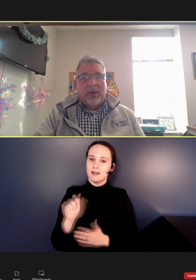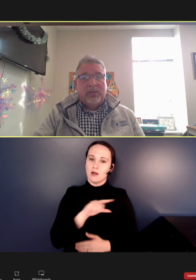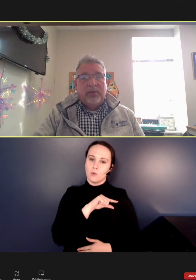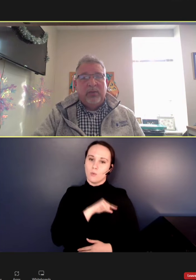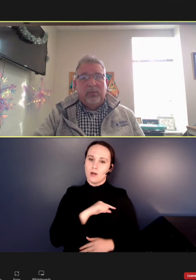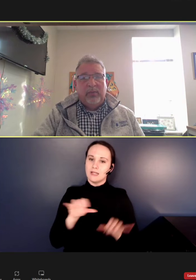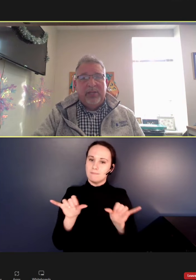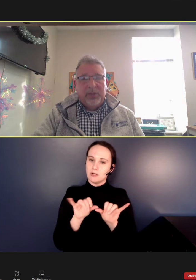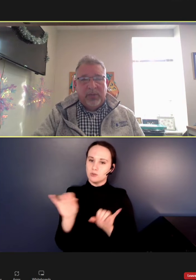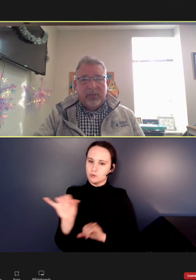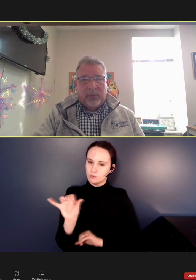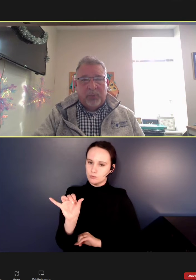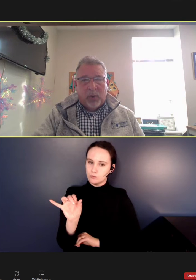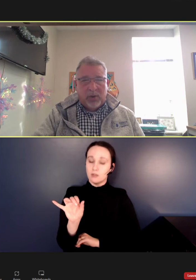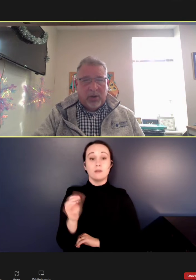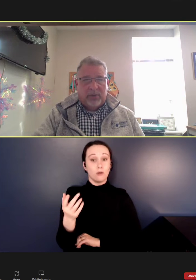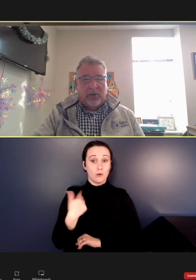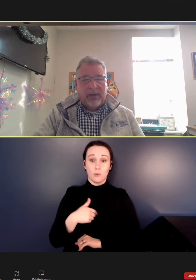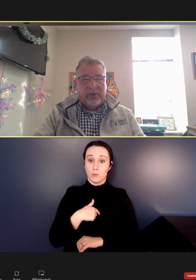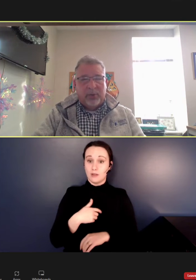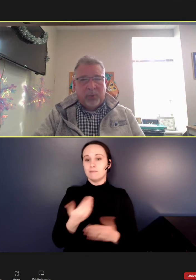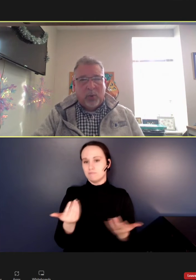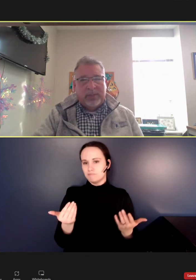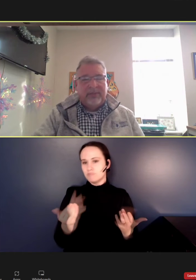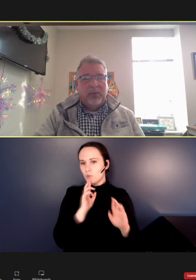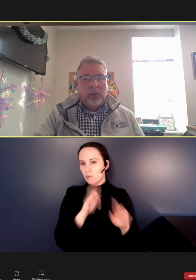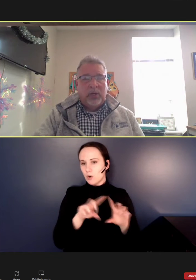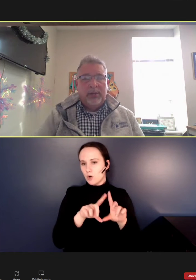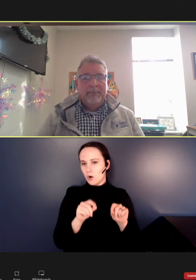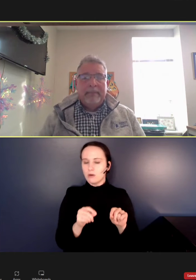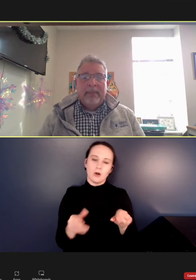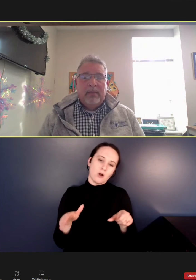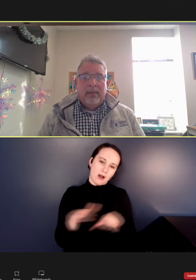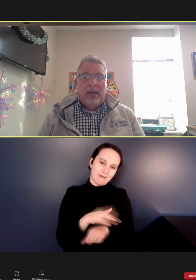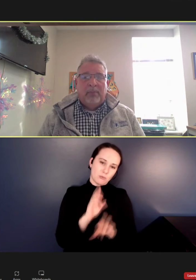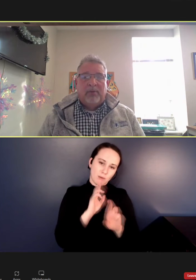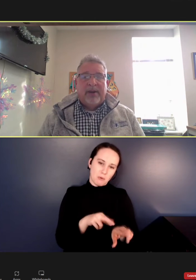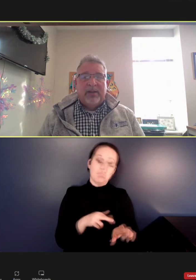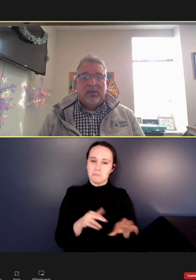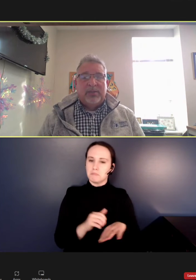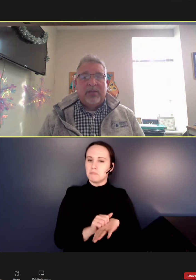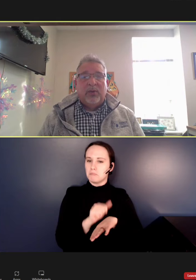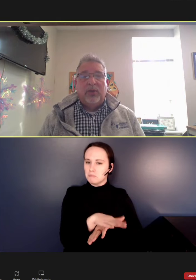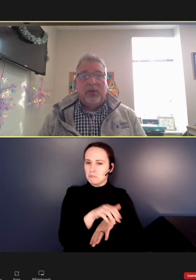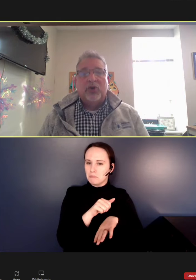So, as we issue these report cards or coverage reports, if you will, providers will say those